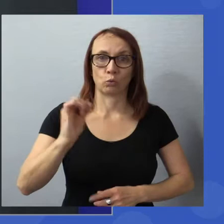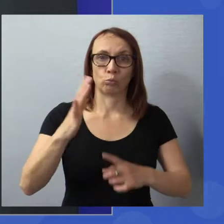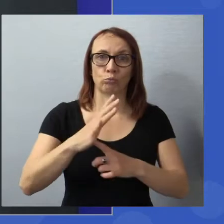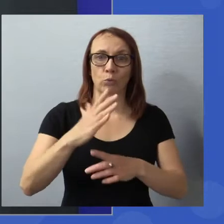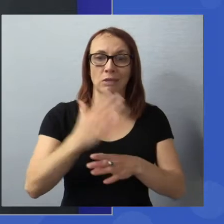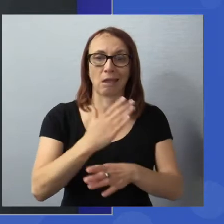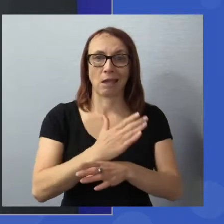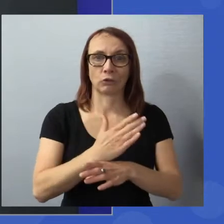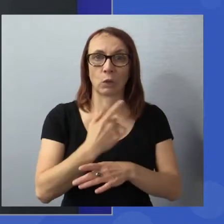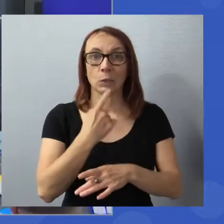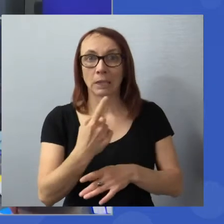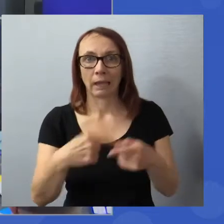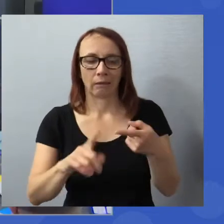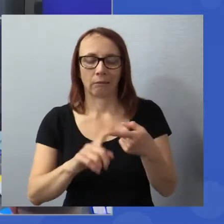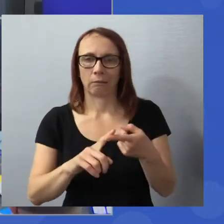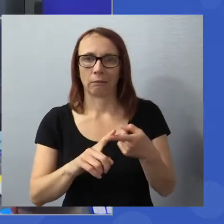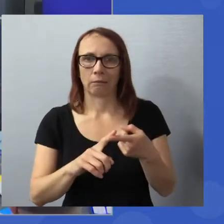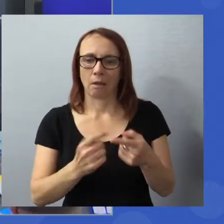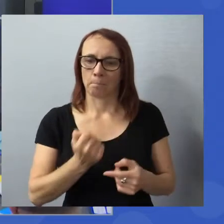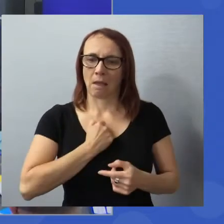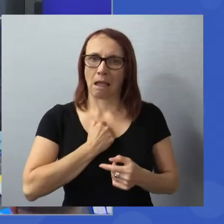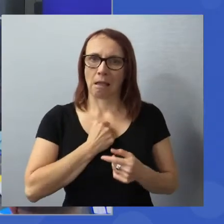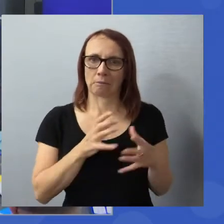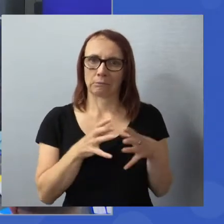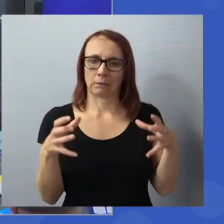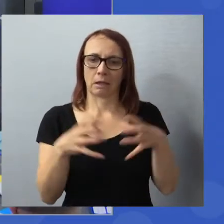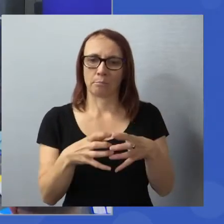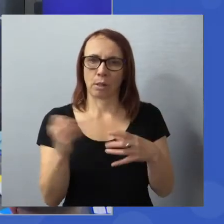the following really you're saying that our table our priority area for action